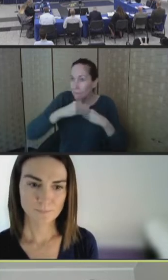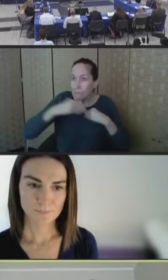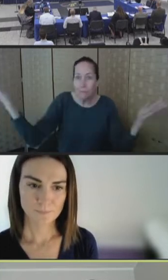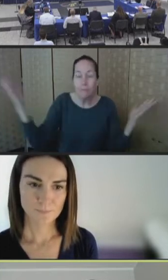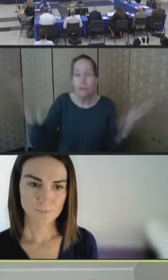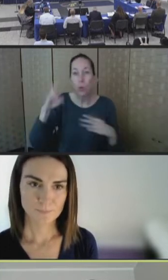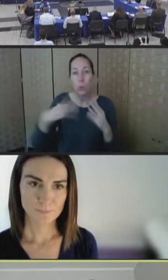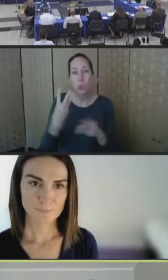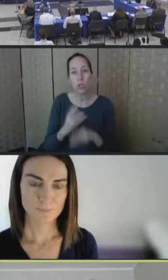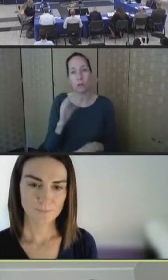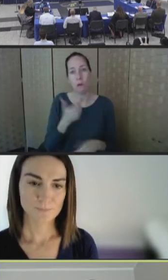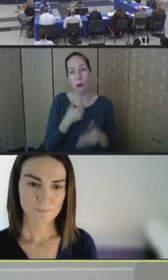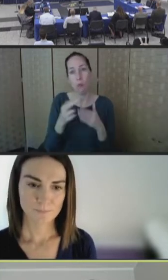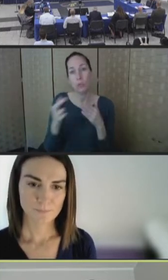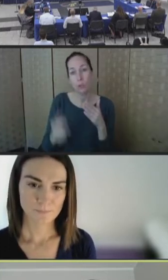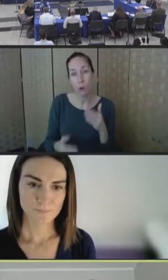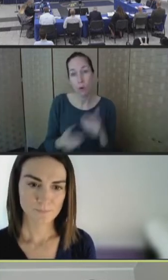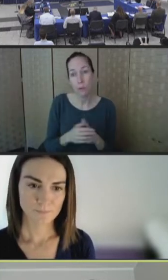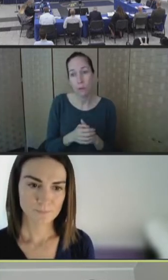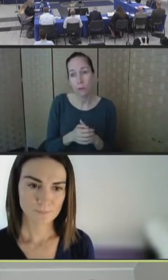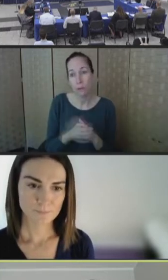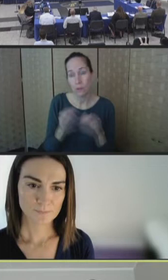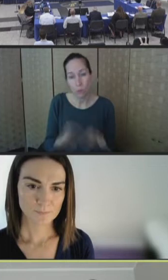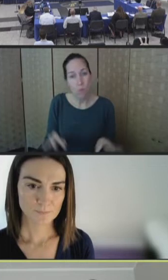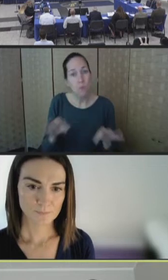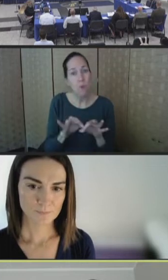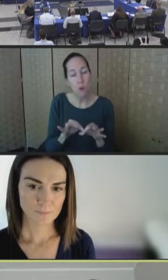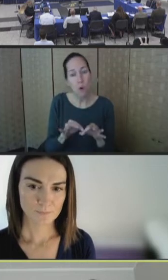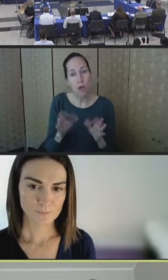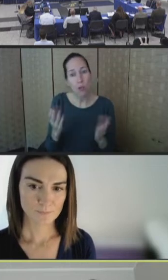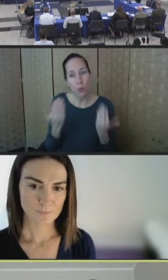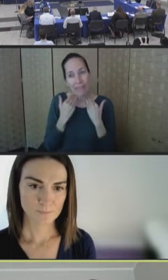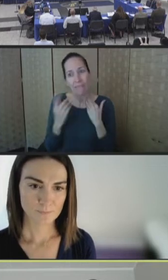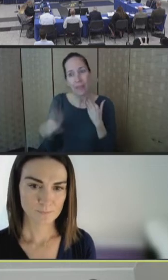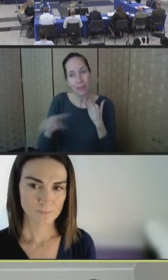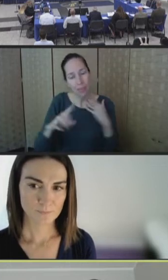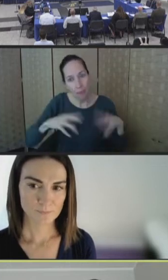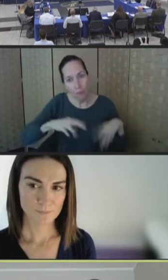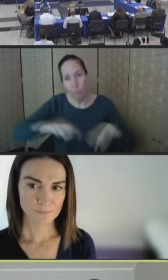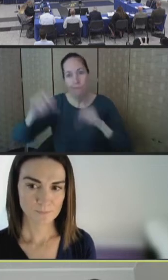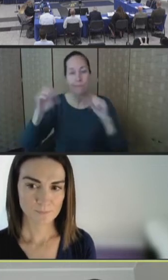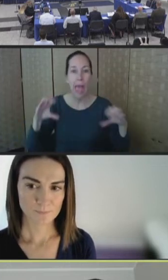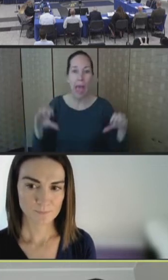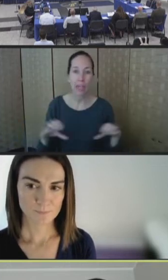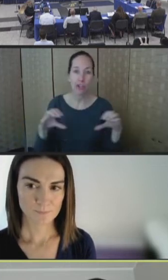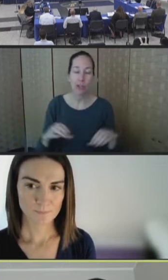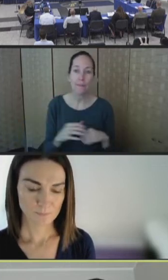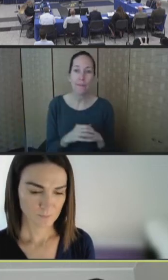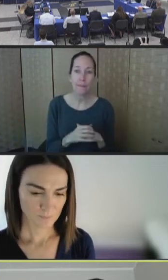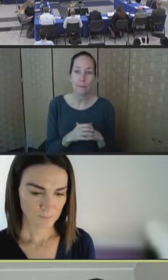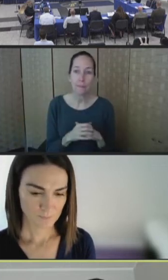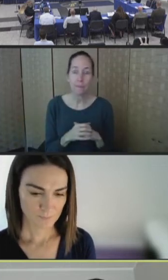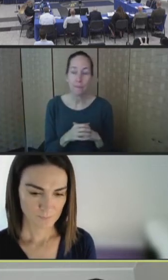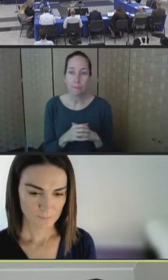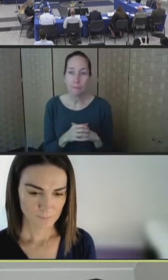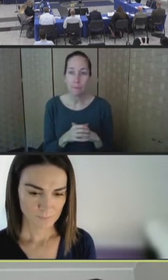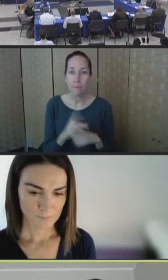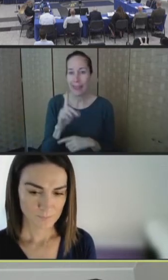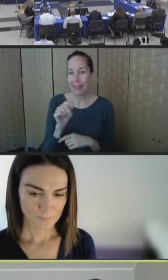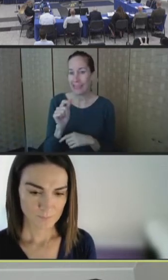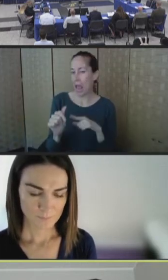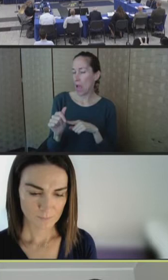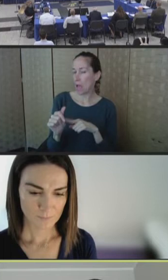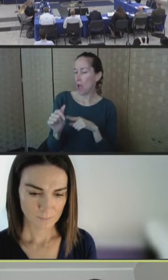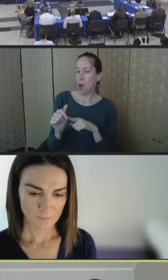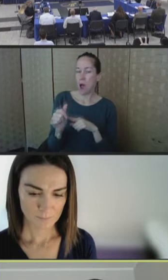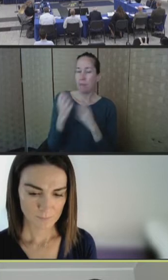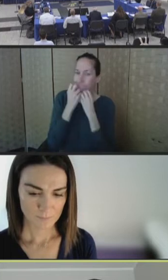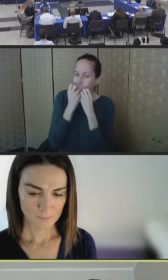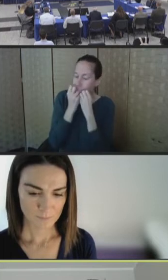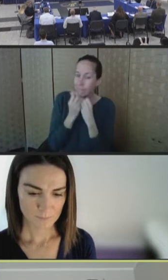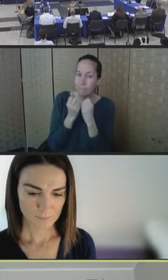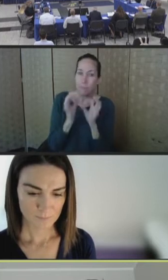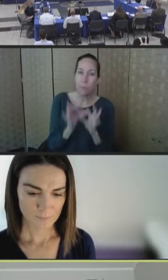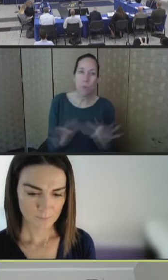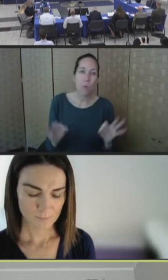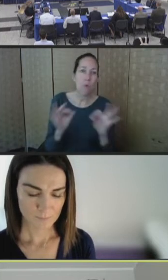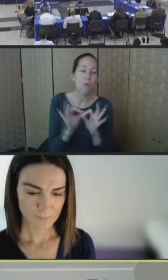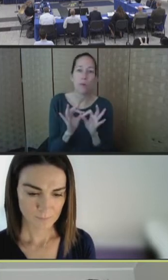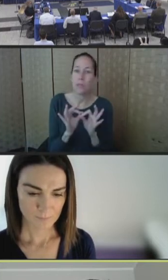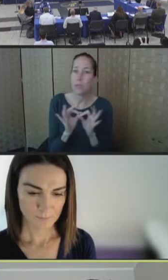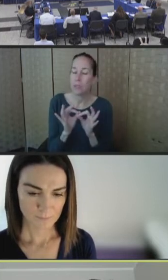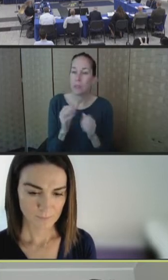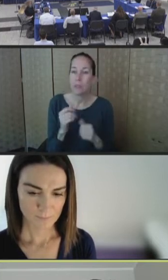to advocate for action. The data element is really important. And I don't -- to my awareness,